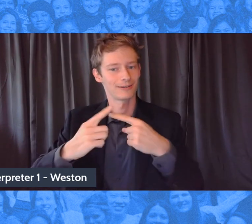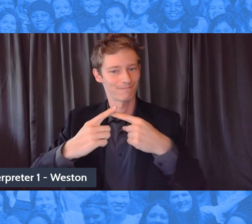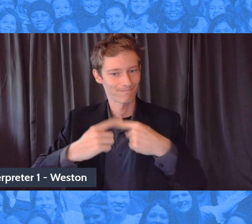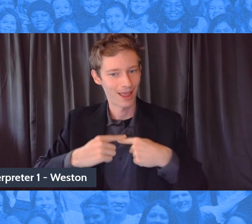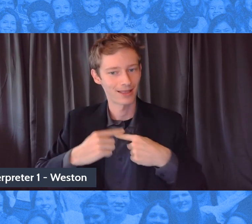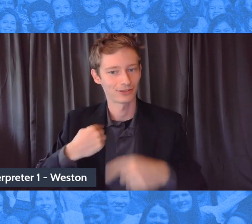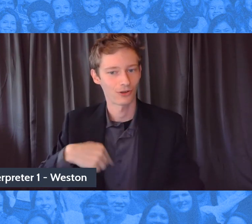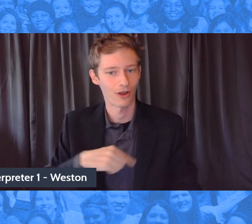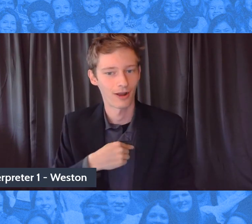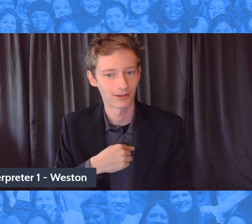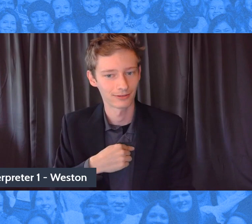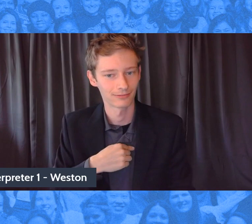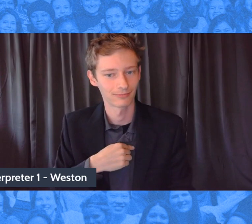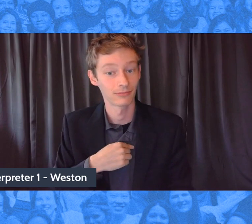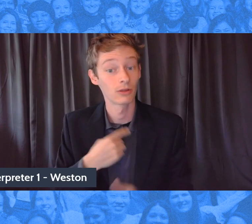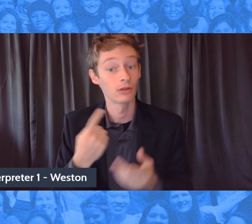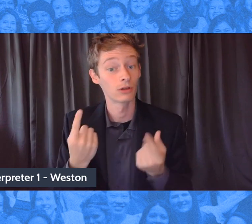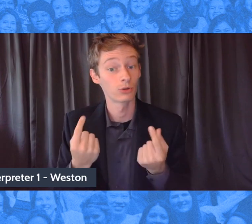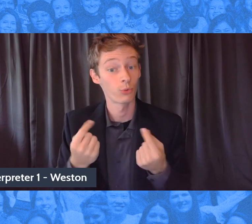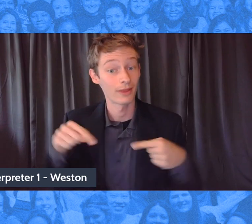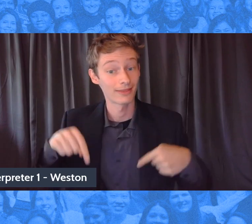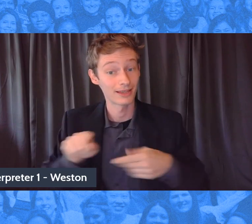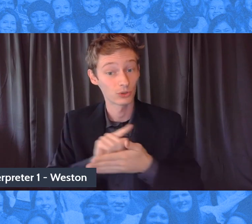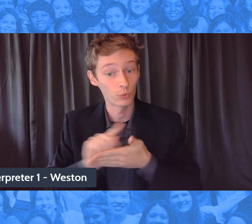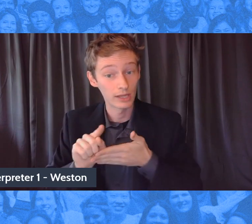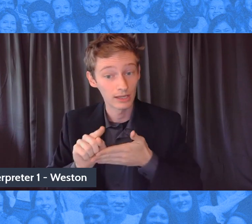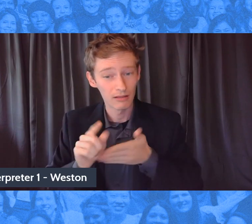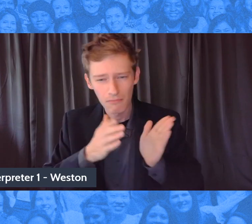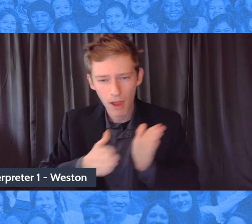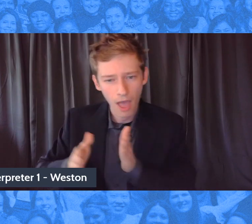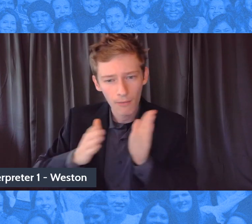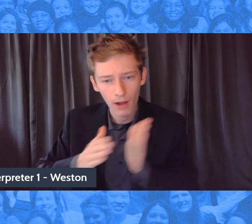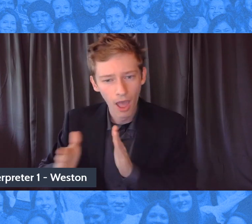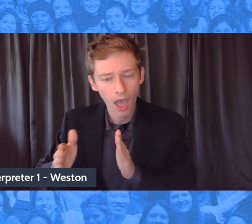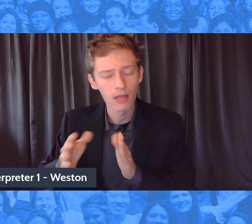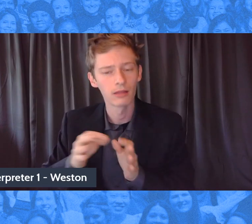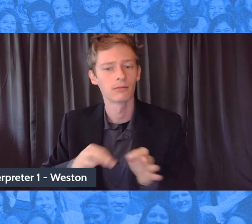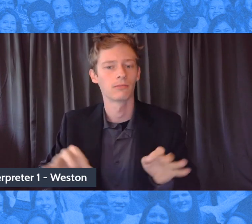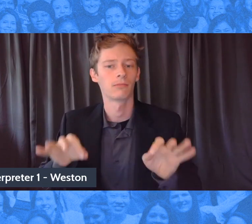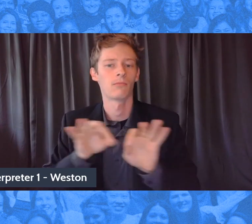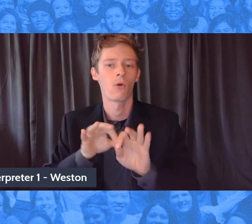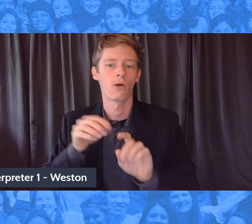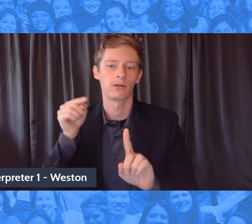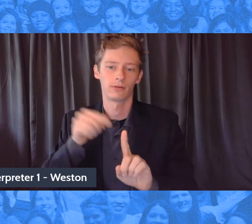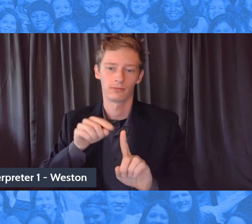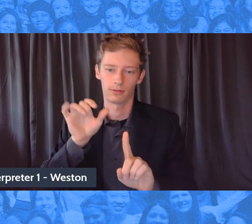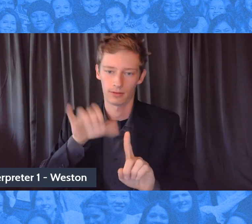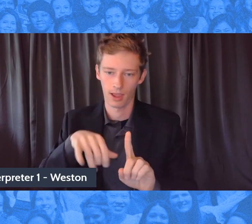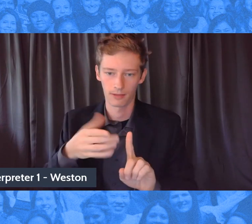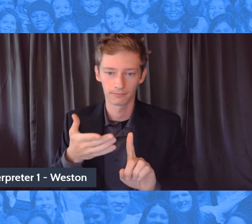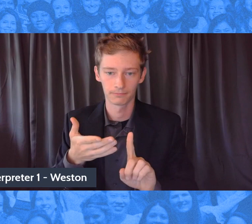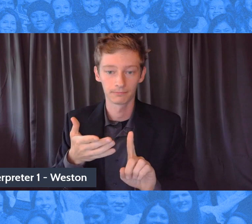and through this week are gonna be important to that. The collective power that we have will advance our interests,